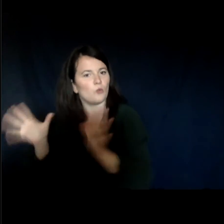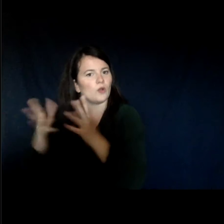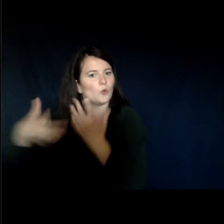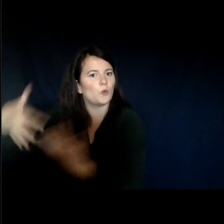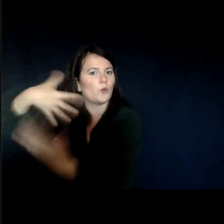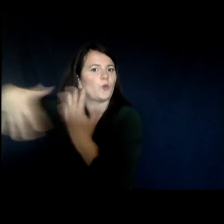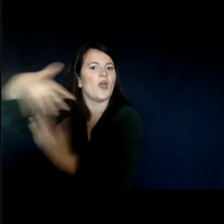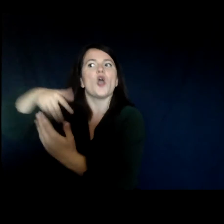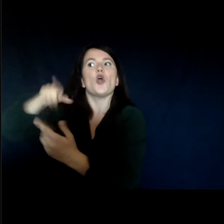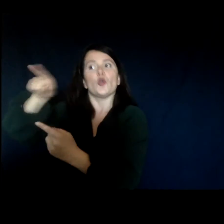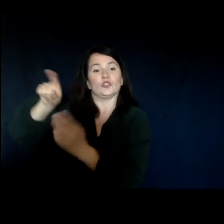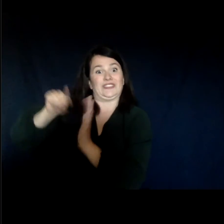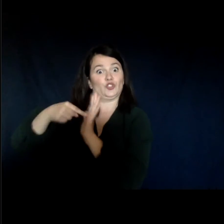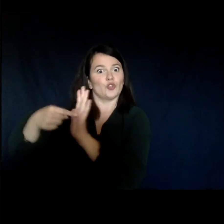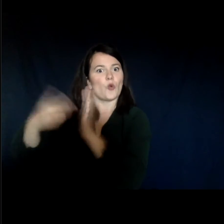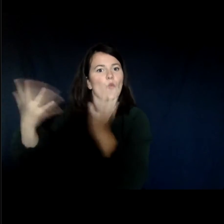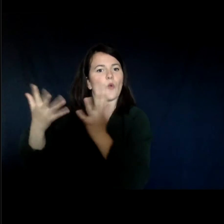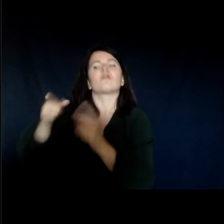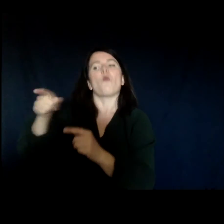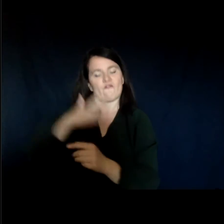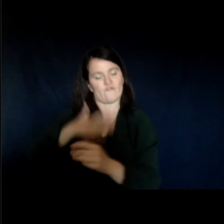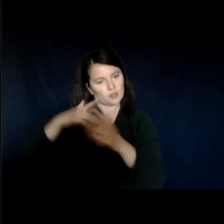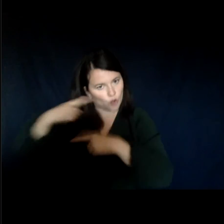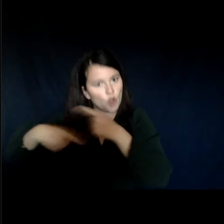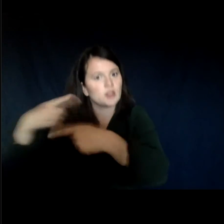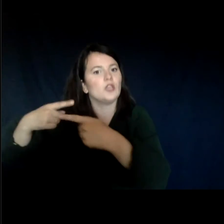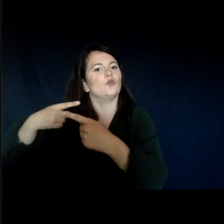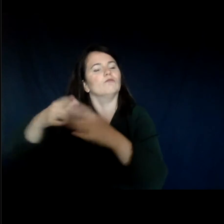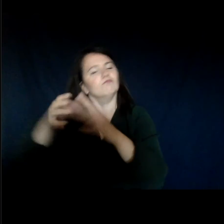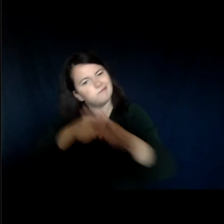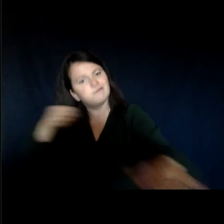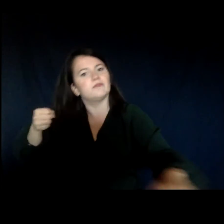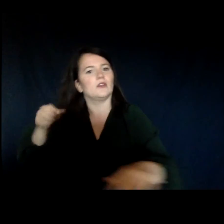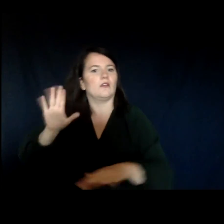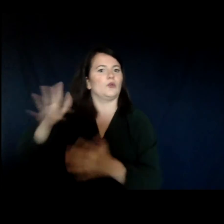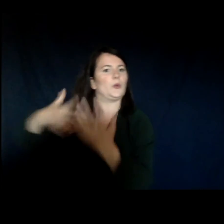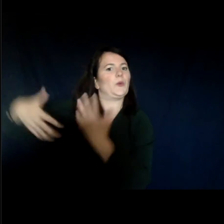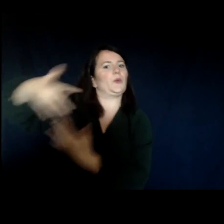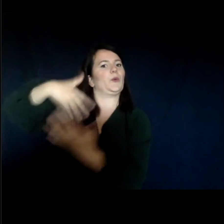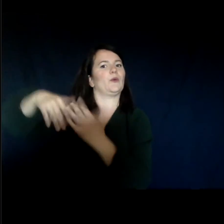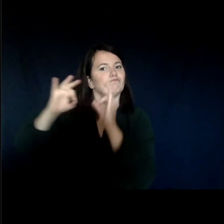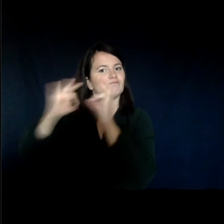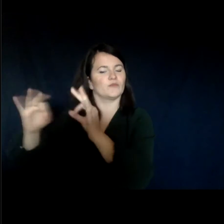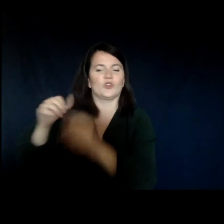Thank you for your time to provide us with these hints of this cooperation